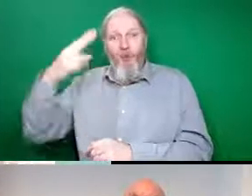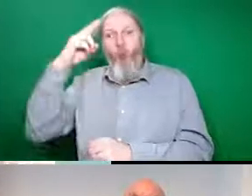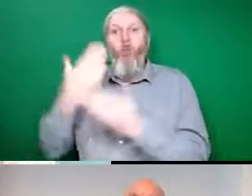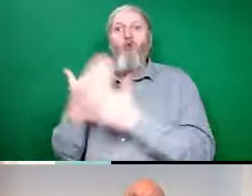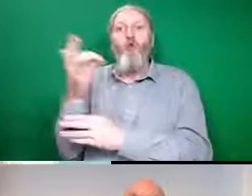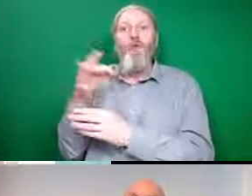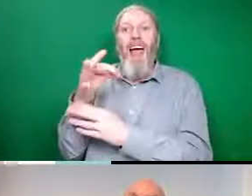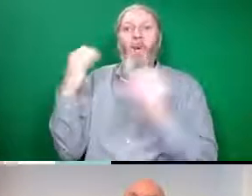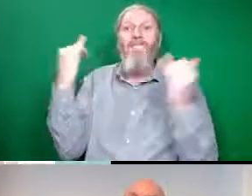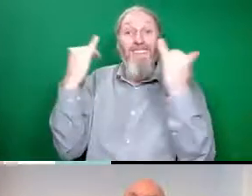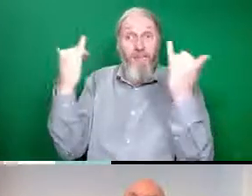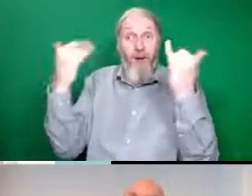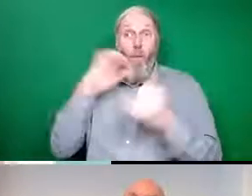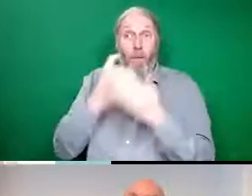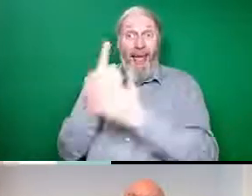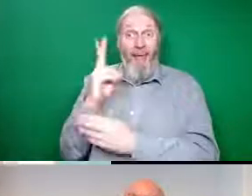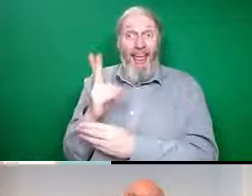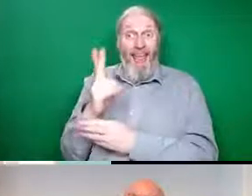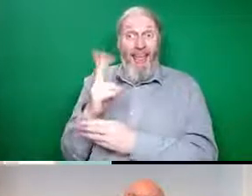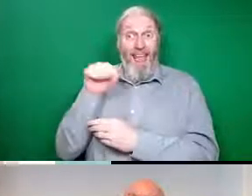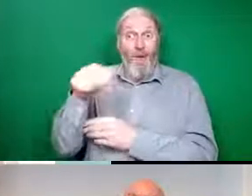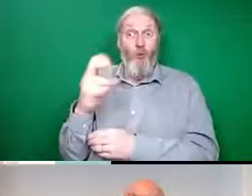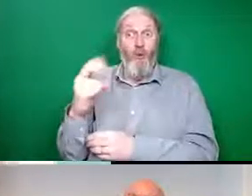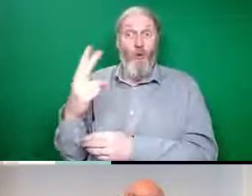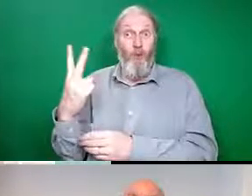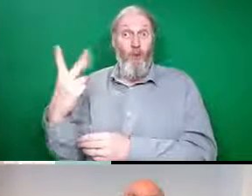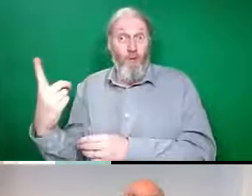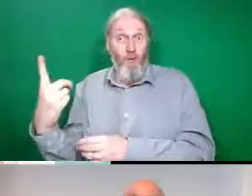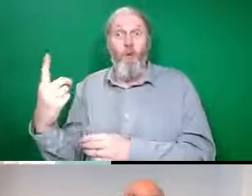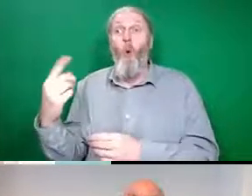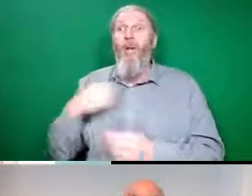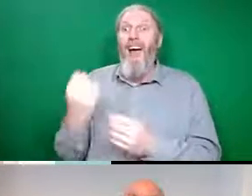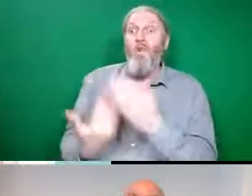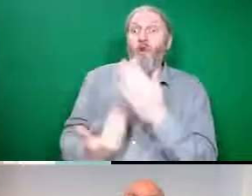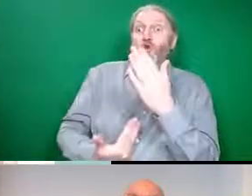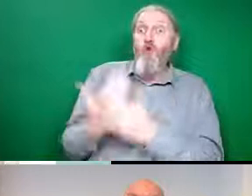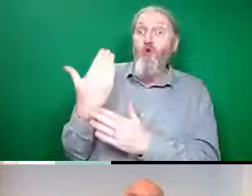We were really, really lucky to receive additional funding from the creative estuary, Emma I think you're